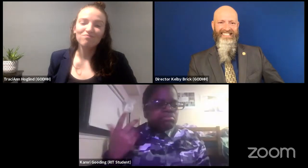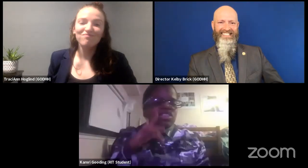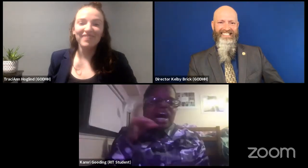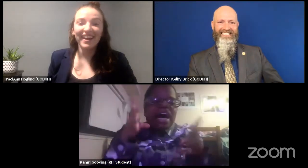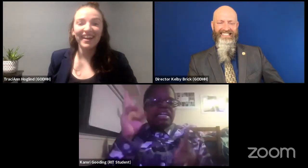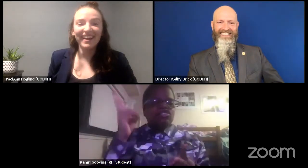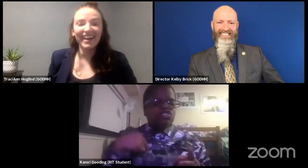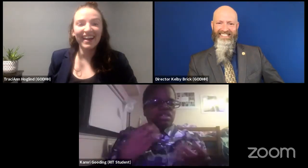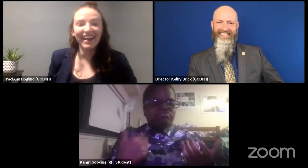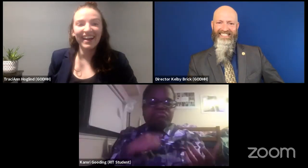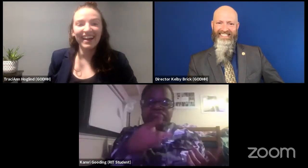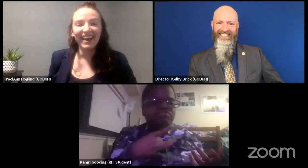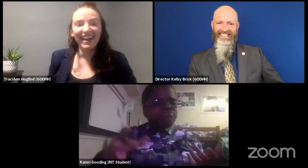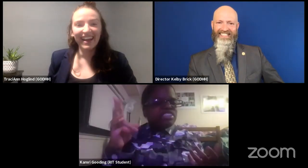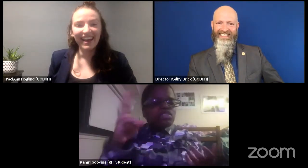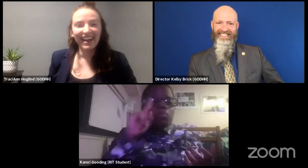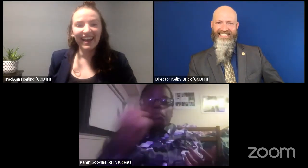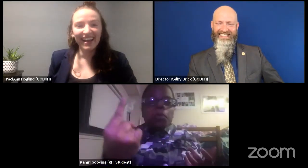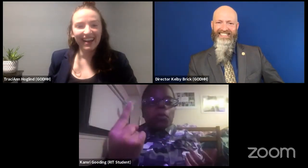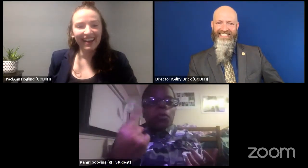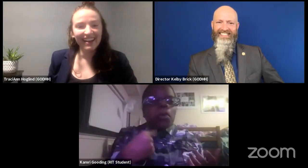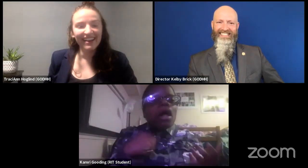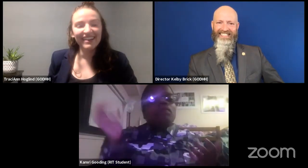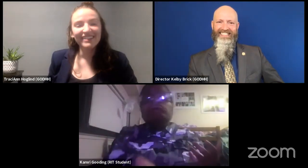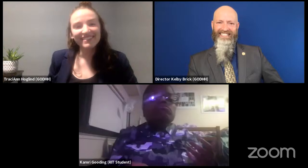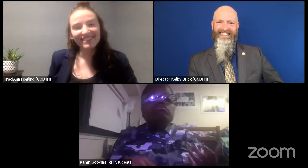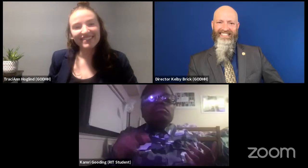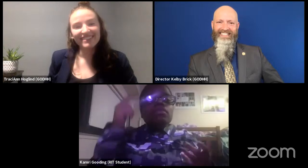joining when I was in high school. I wasn't interested in things like history or government.